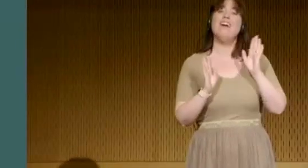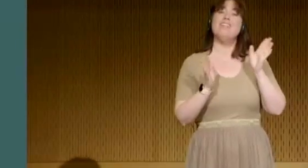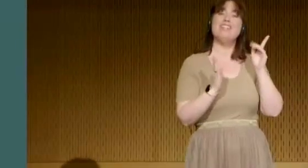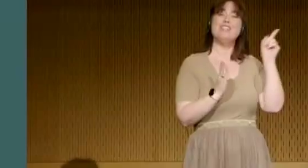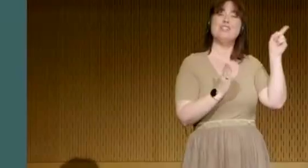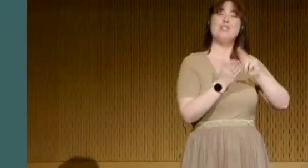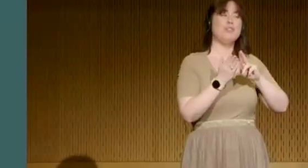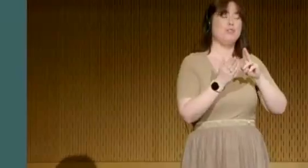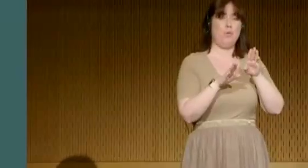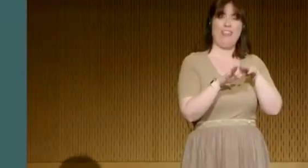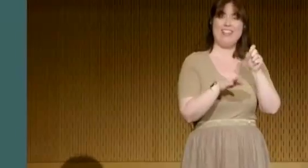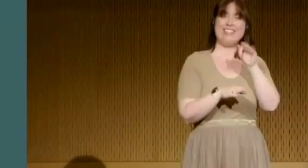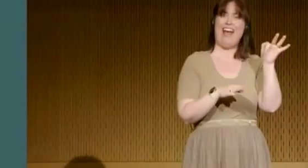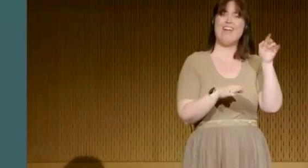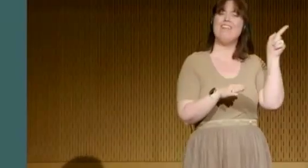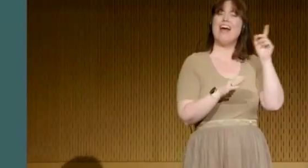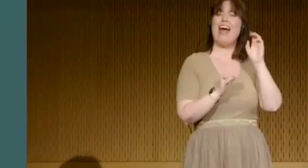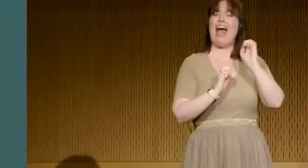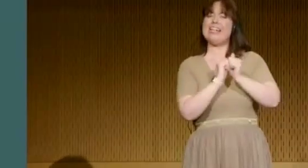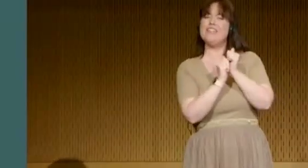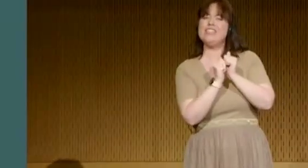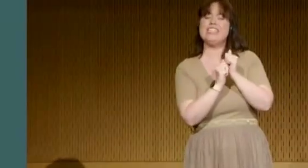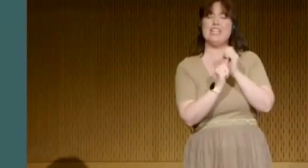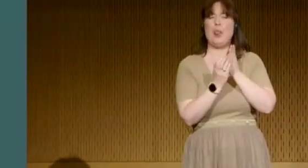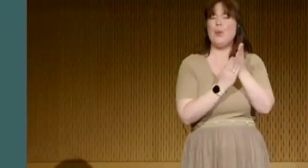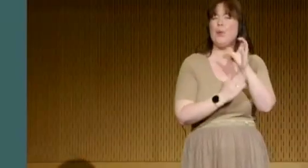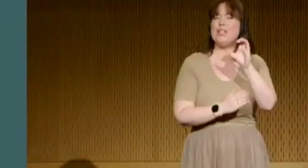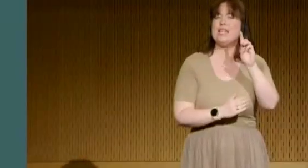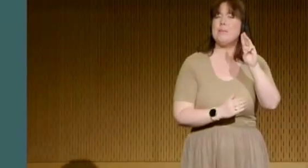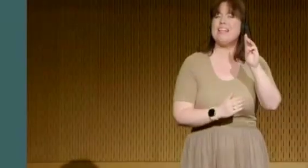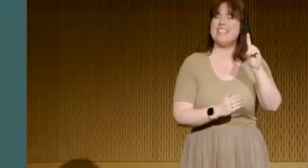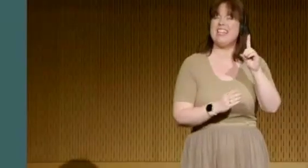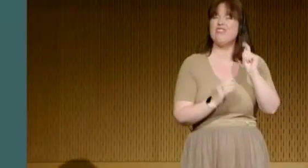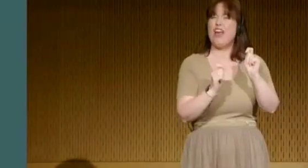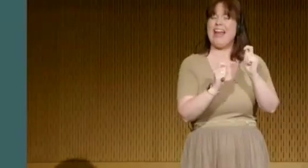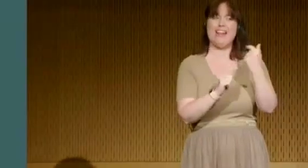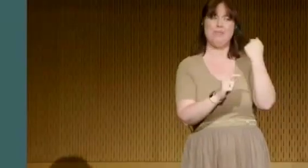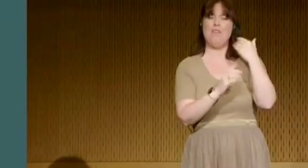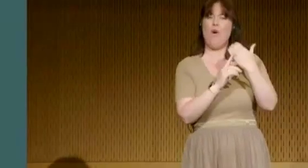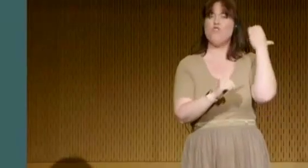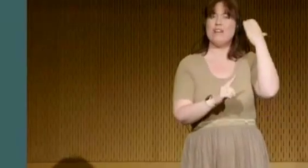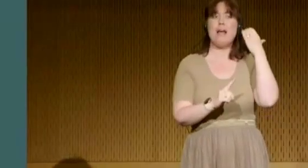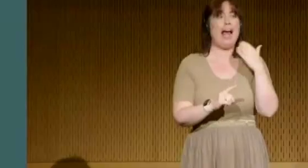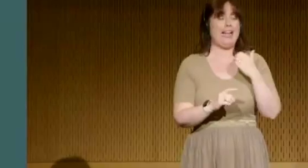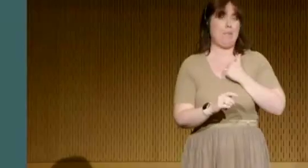our staff members in a CPD just before Christmas. And apologies to anyone in the room who might be